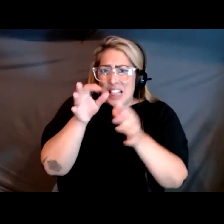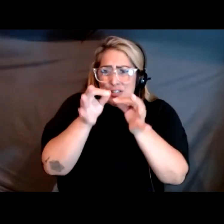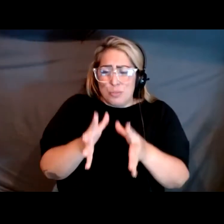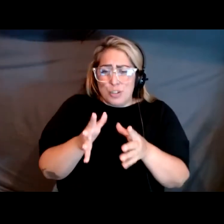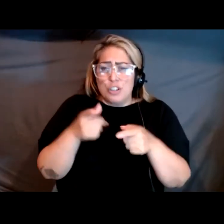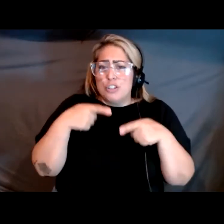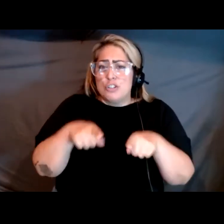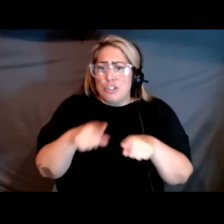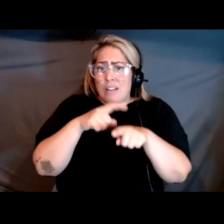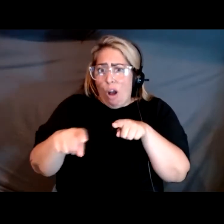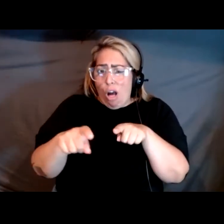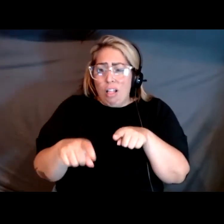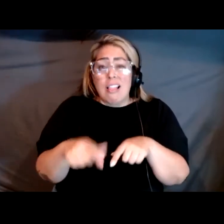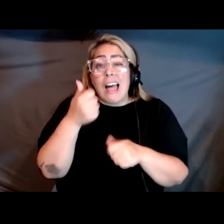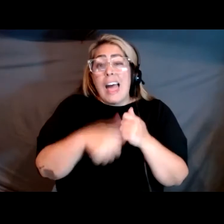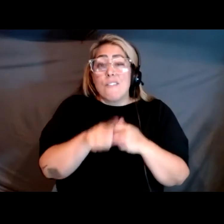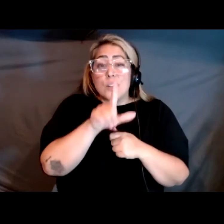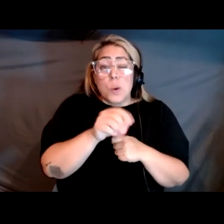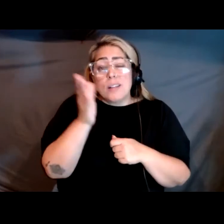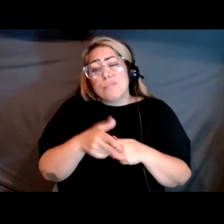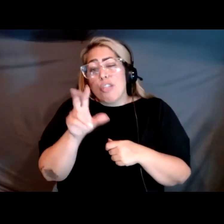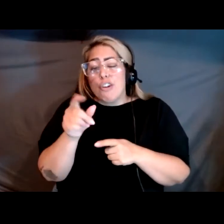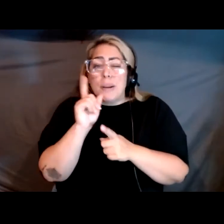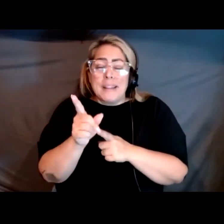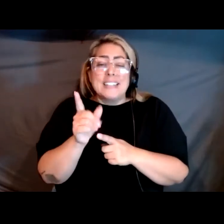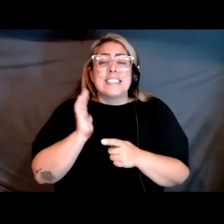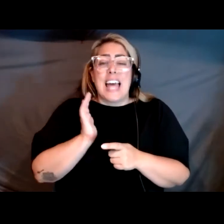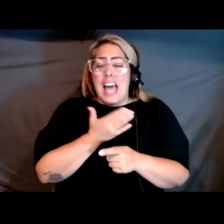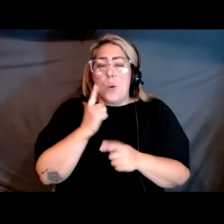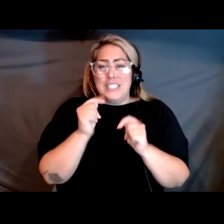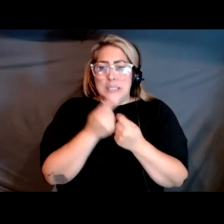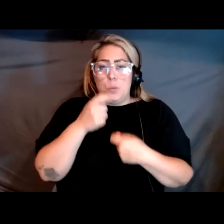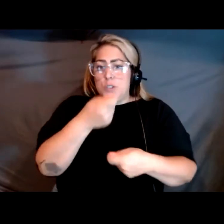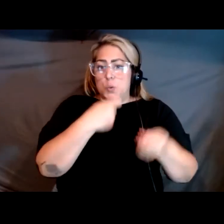Every 20 to 30 minutes the Operations team will switch out the ALS interpreter.